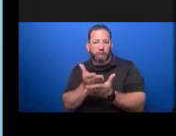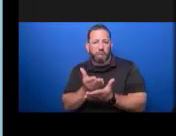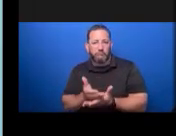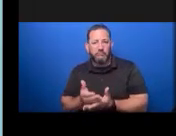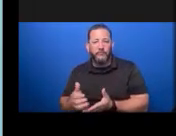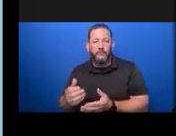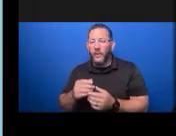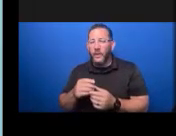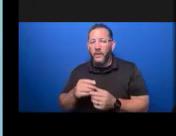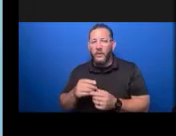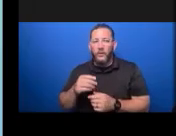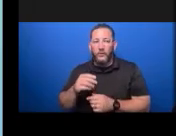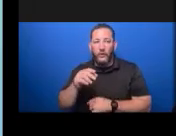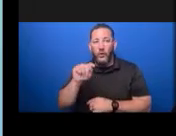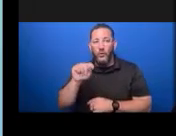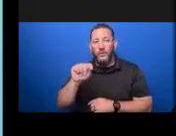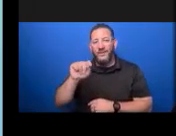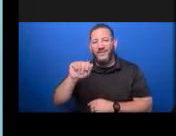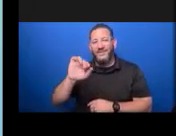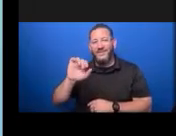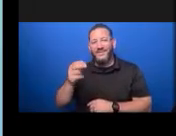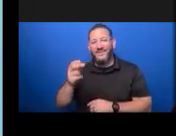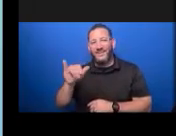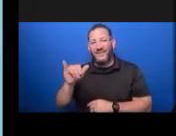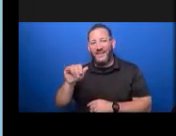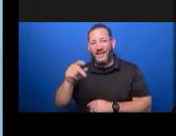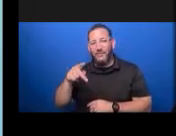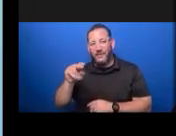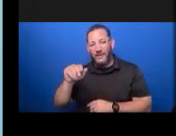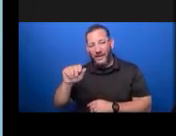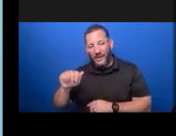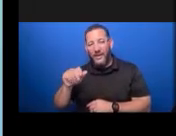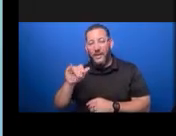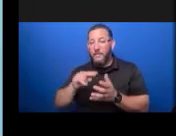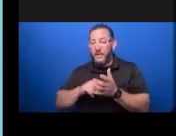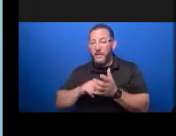tachypnea, which is respiratory distress, is a behavioral cue.